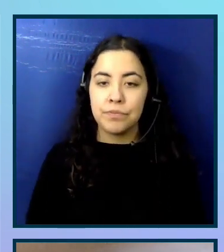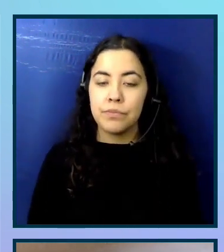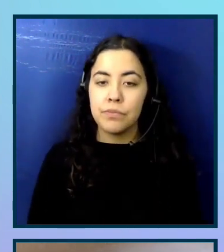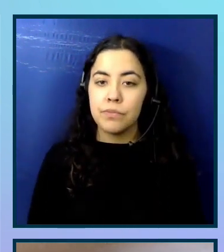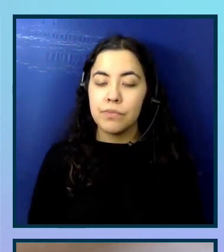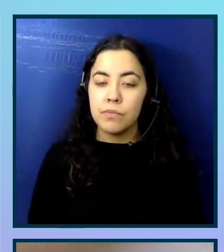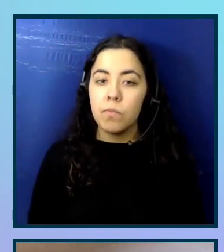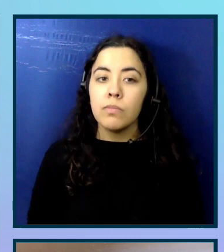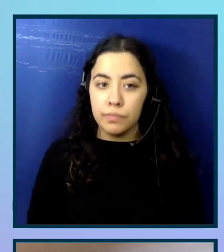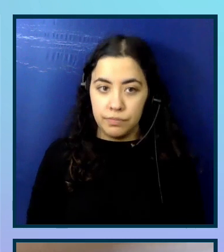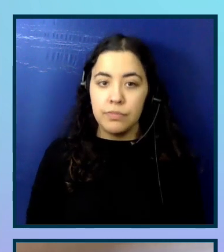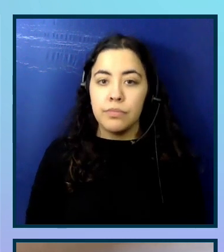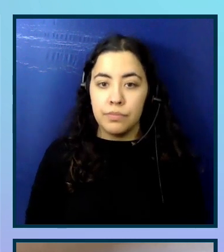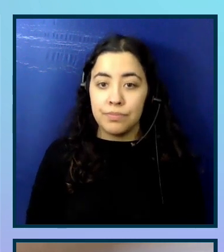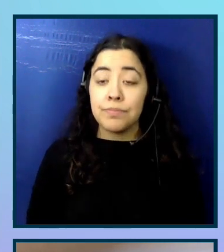I encourage everyone to learn,